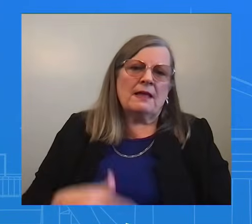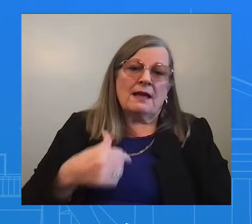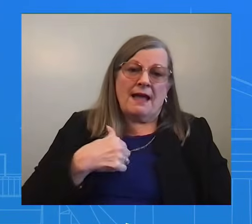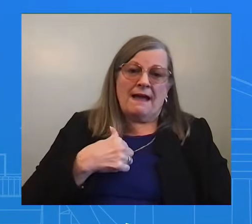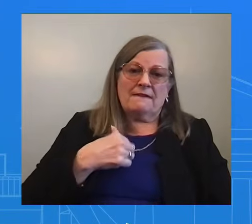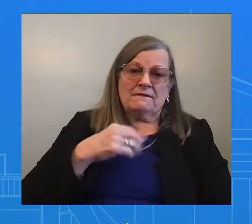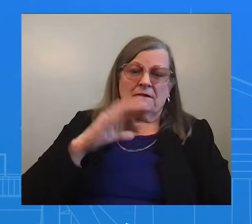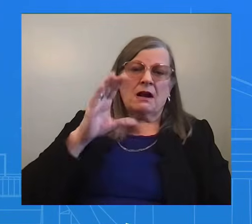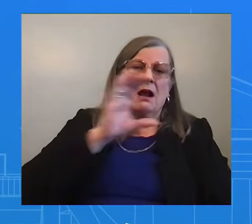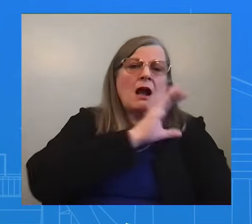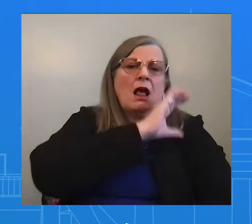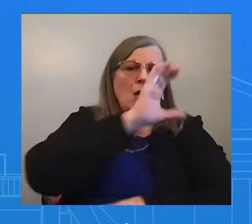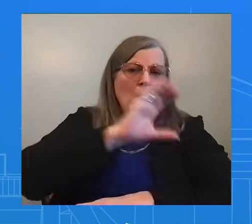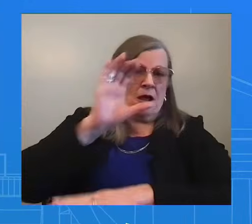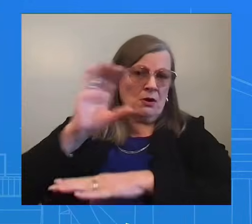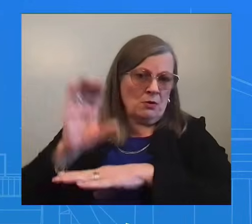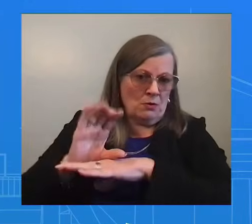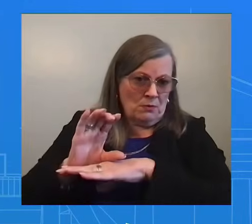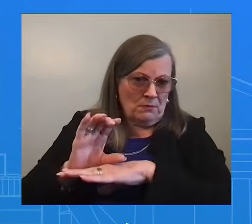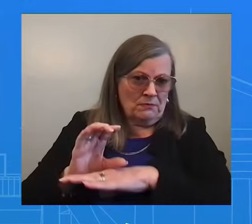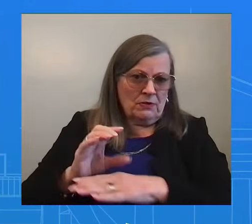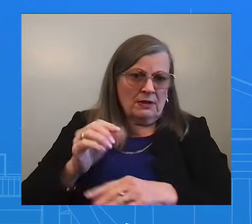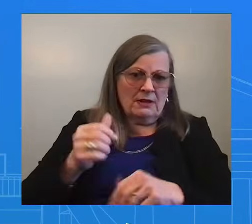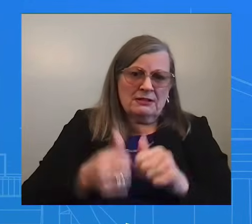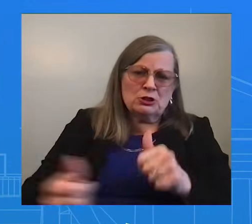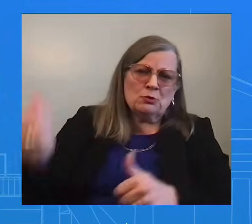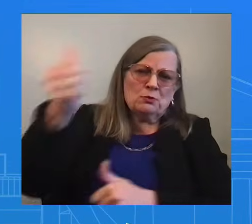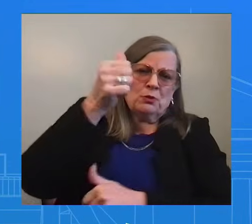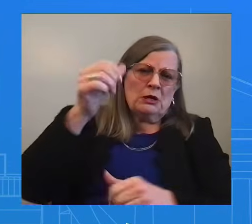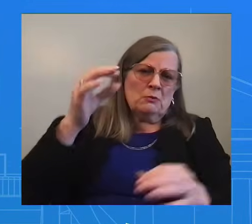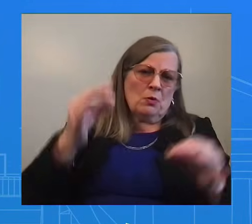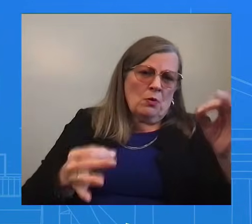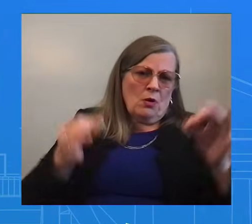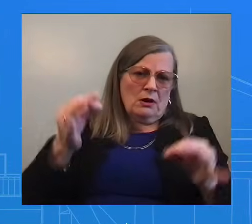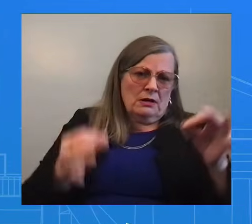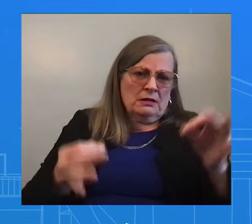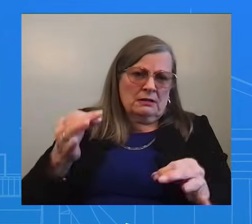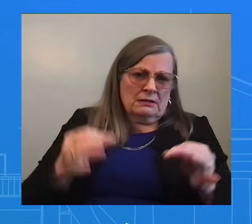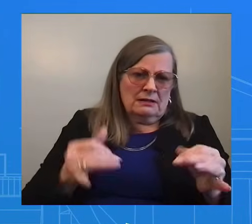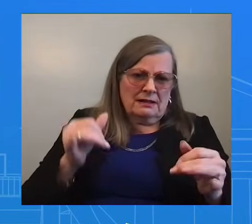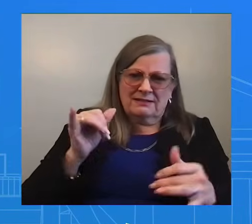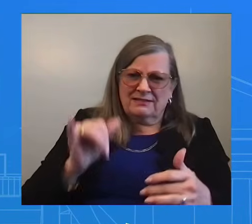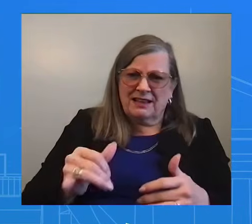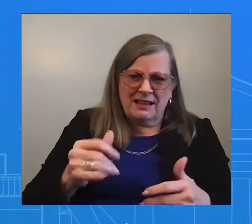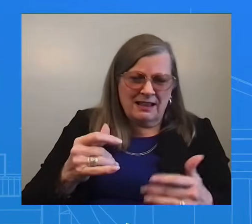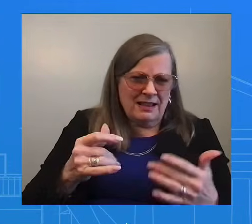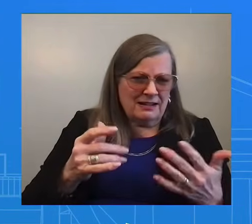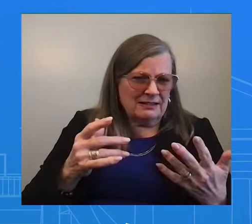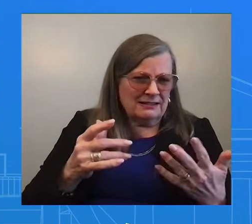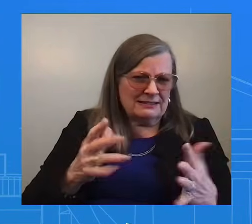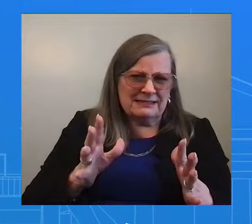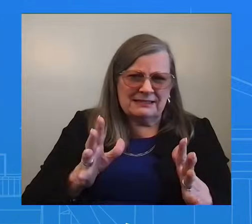and Democrats following that ruling that would kept -- that would keep Donald Trump off the ballot there?